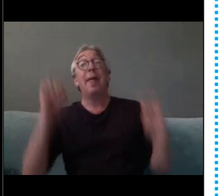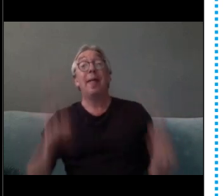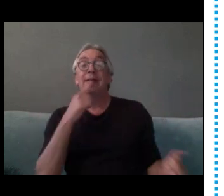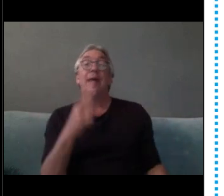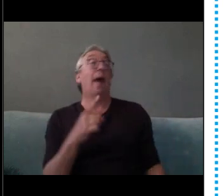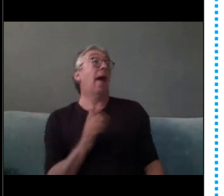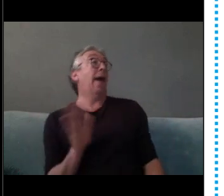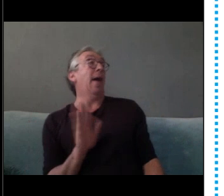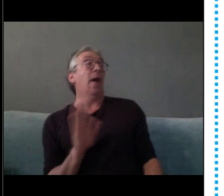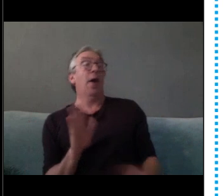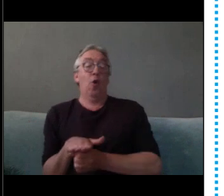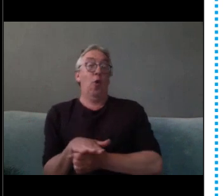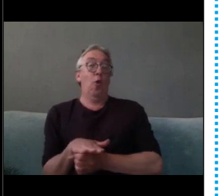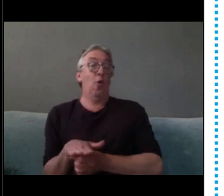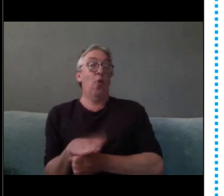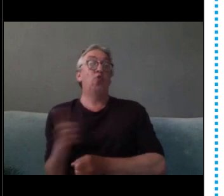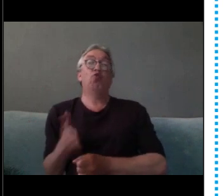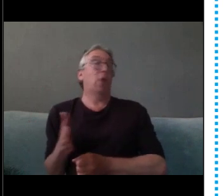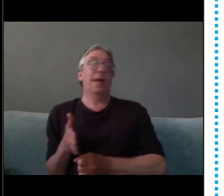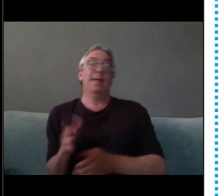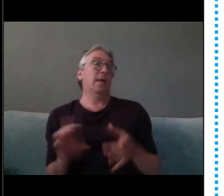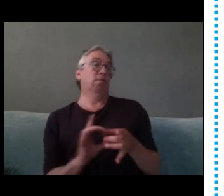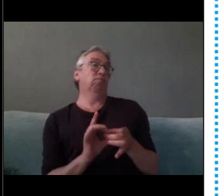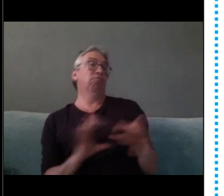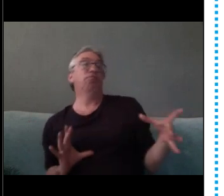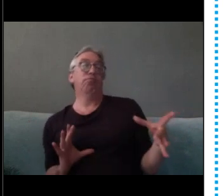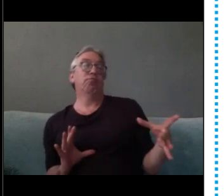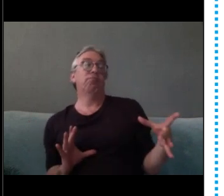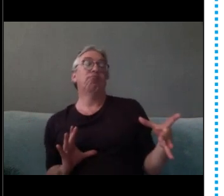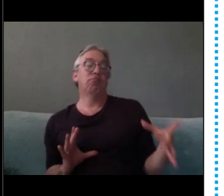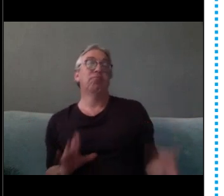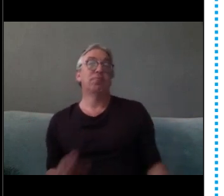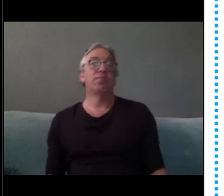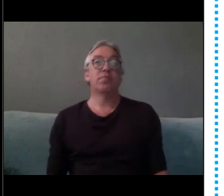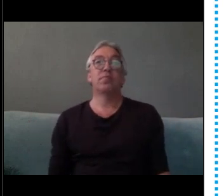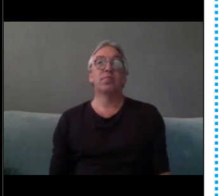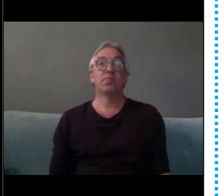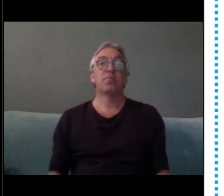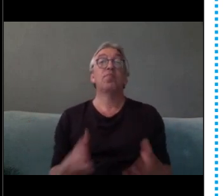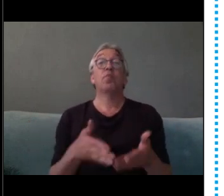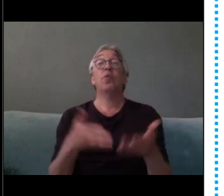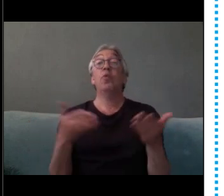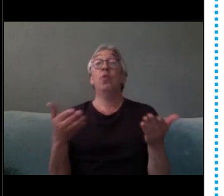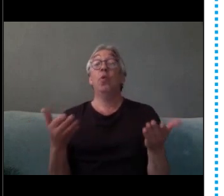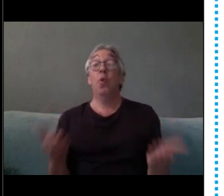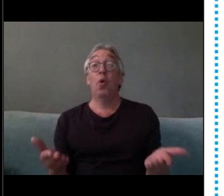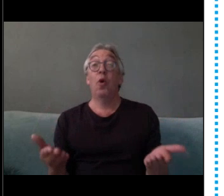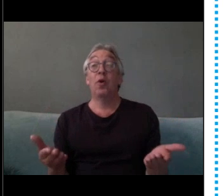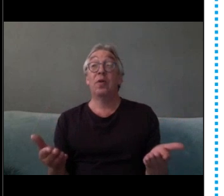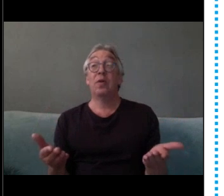which can be renewed again later for any rail service which has a significant part of its service outside the EU.